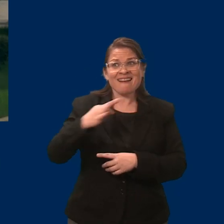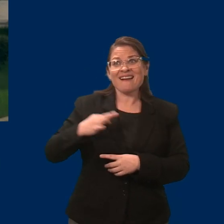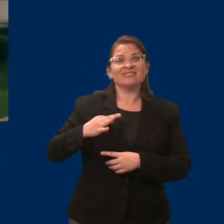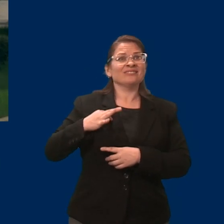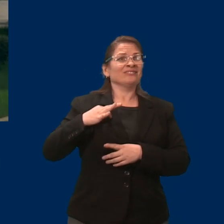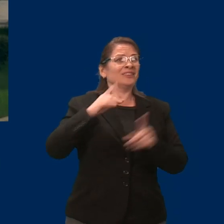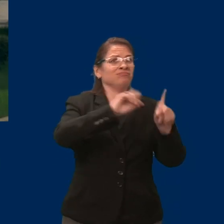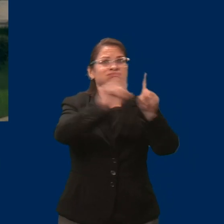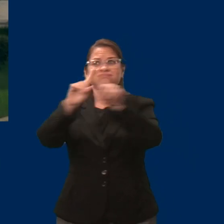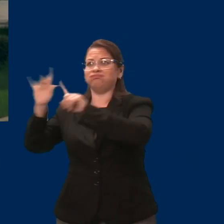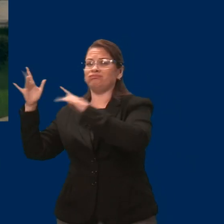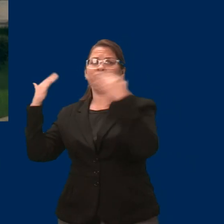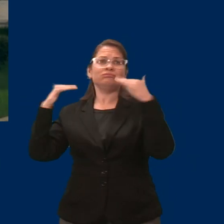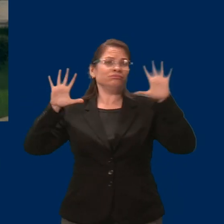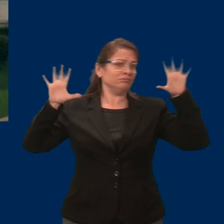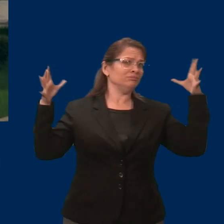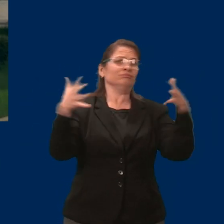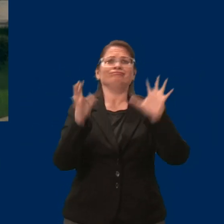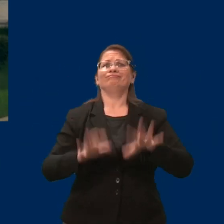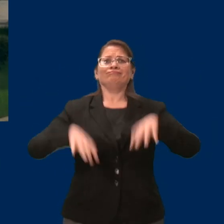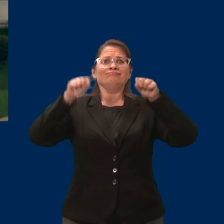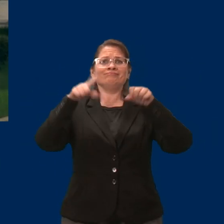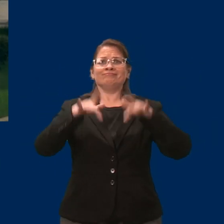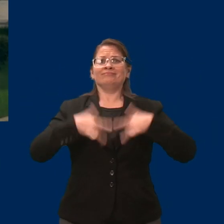I just wanted to give a quick shout out